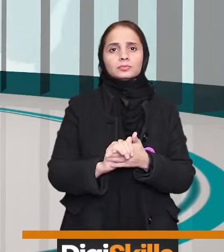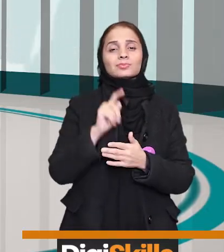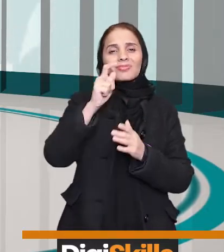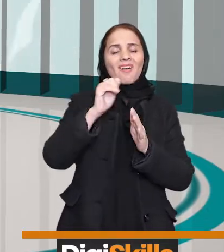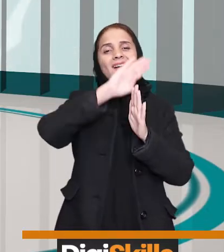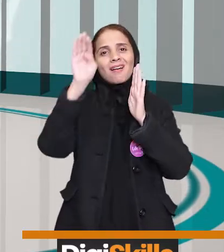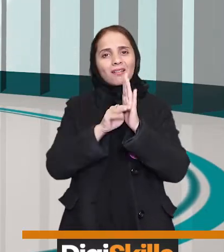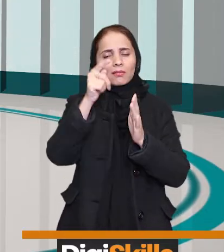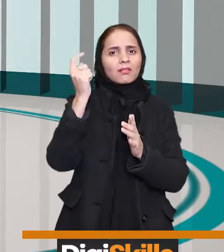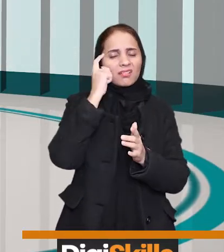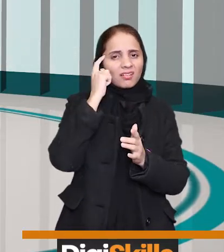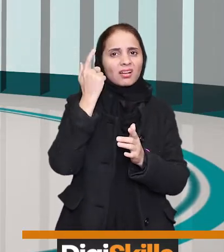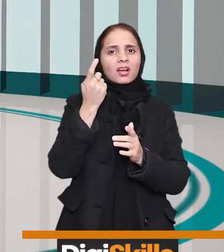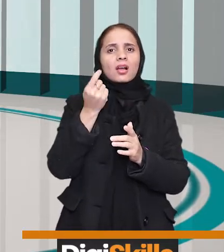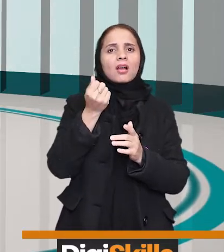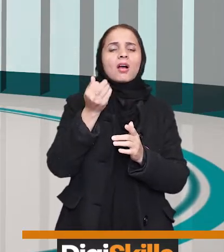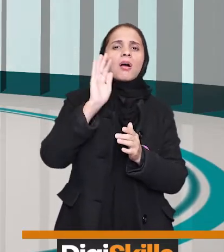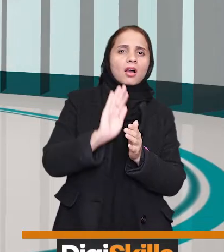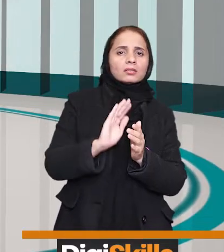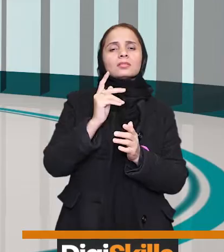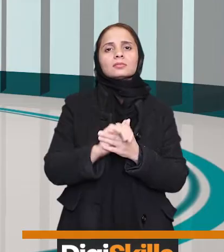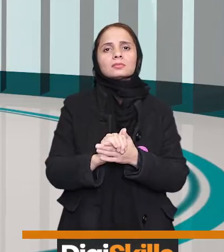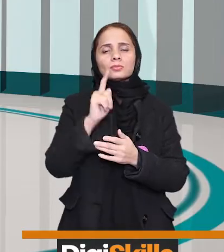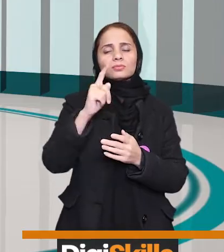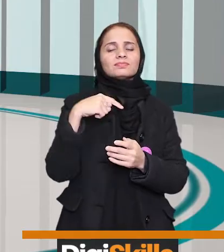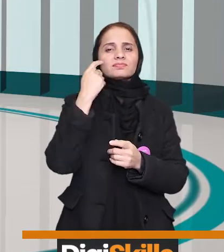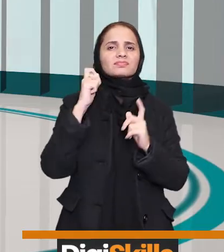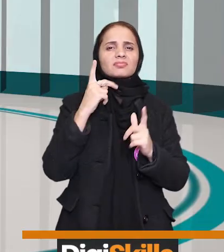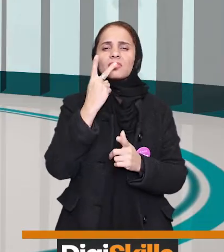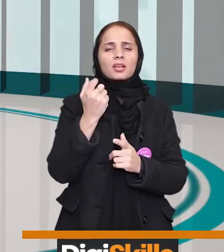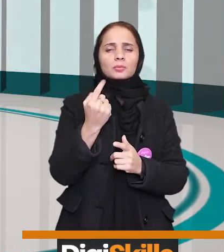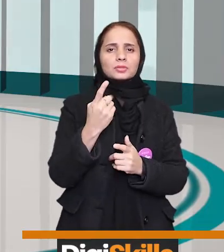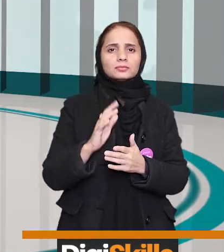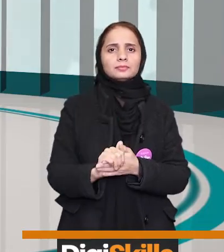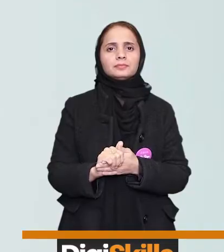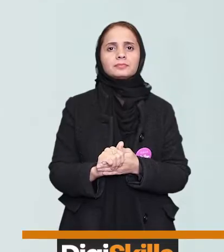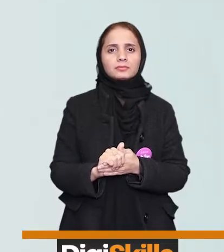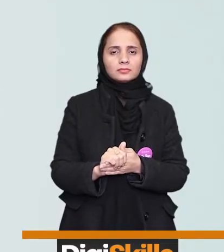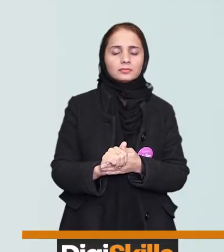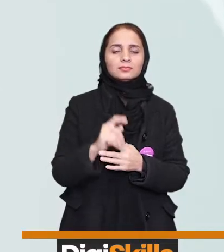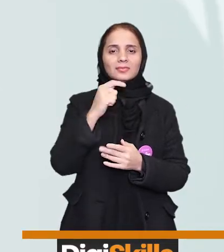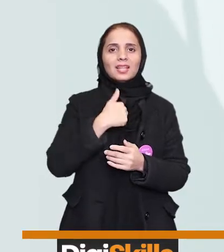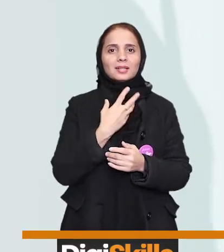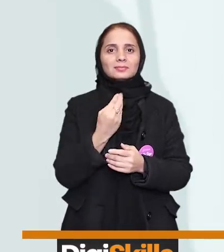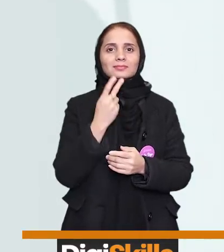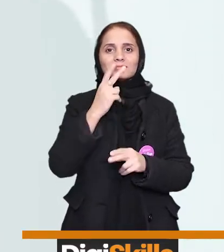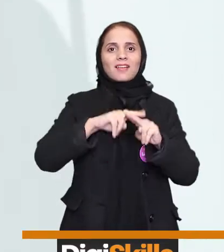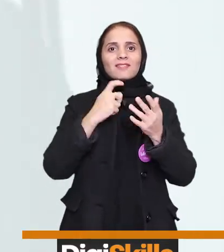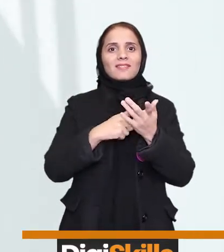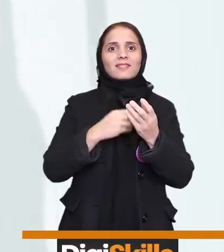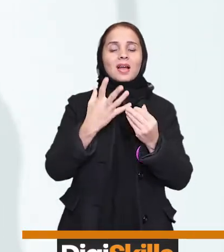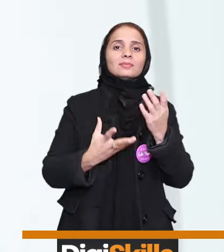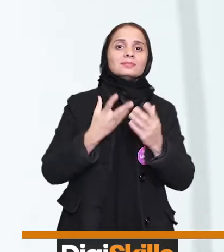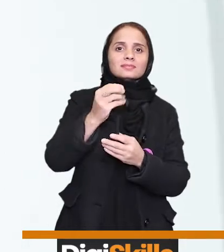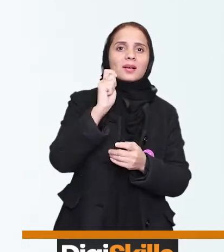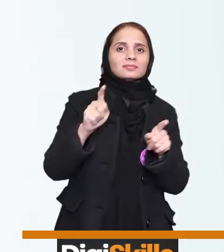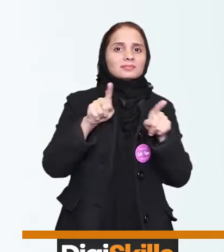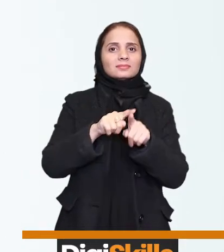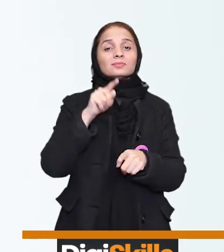If you are trying to underprice and you will work in the freelance market with credulity, with this desire.